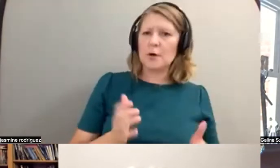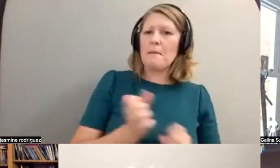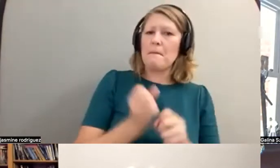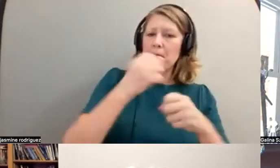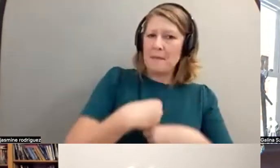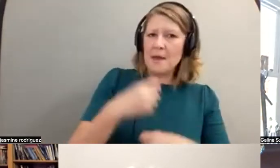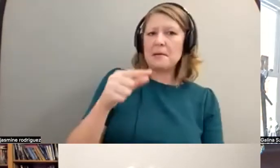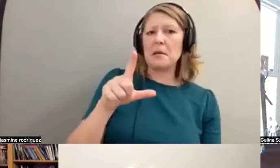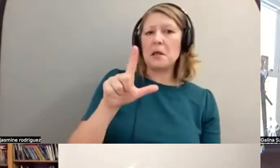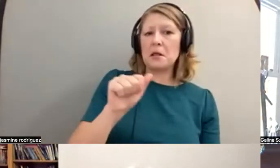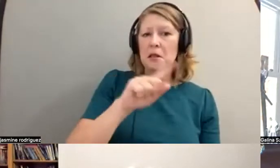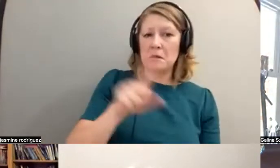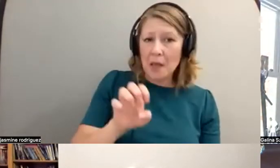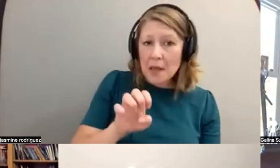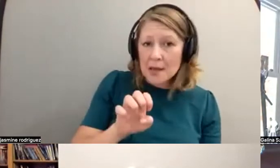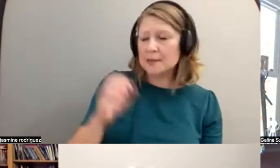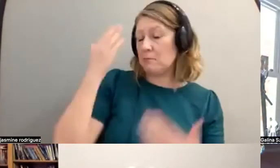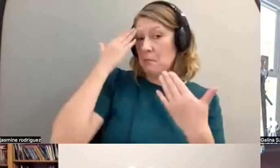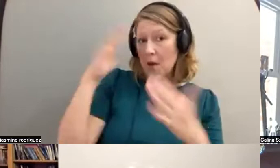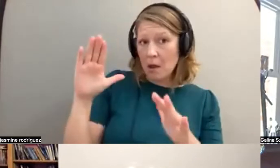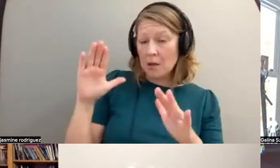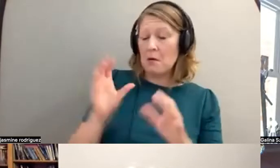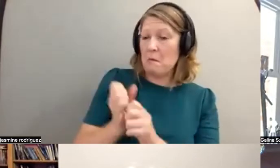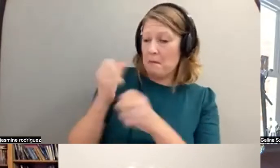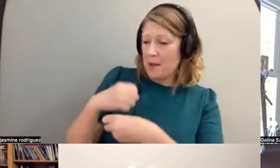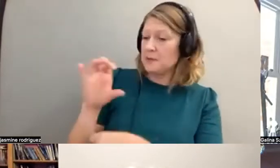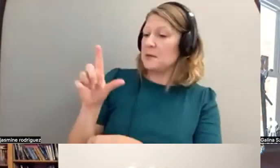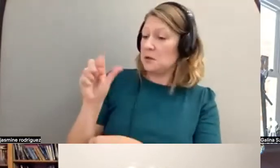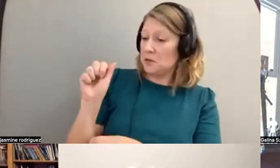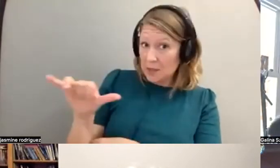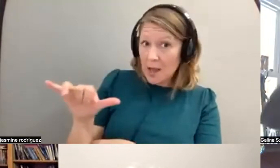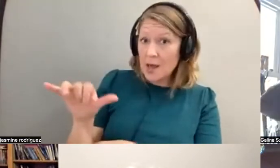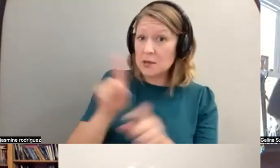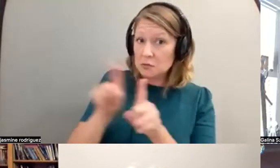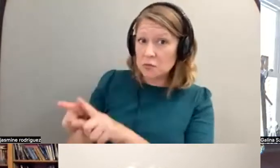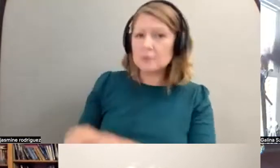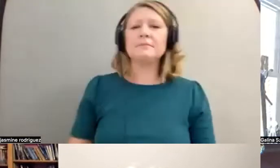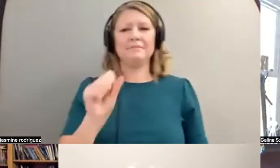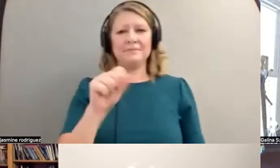well? Yeah. So this is, this is, um stocks, and stocks and stocks